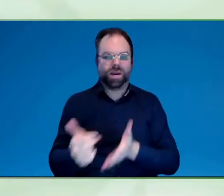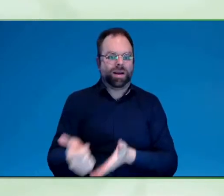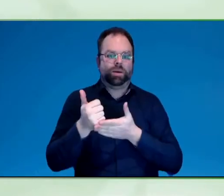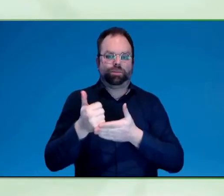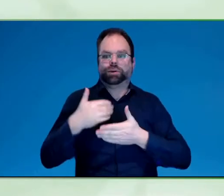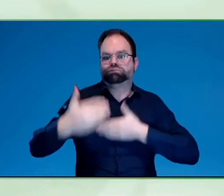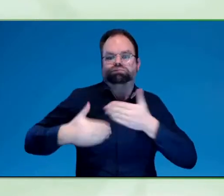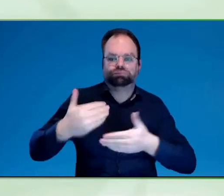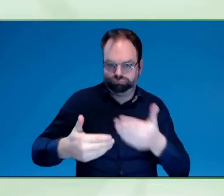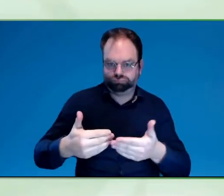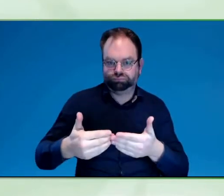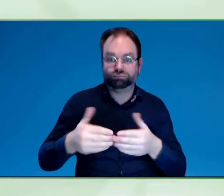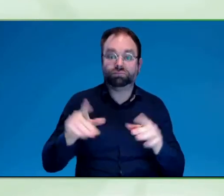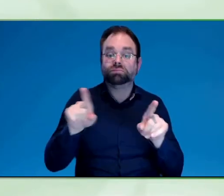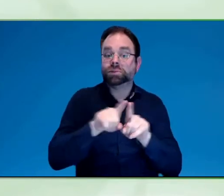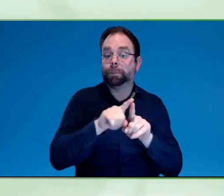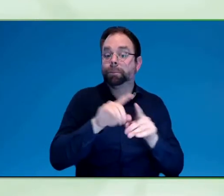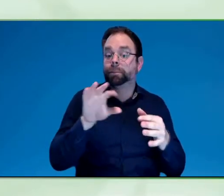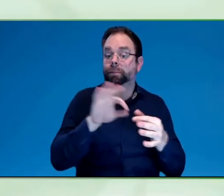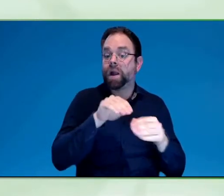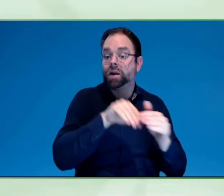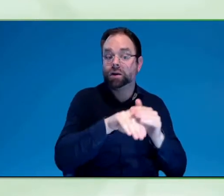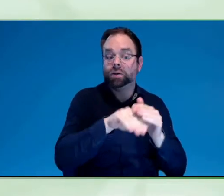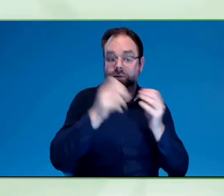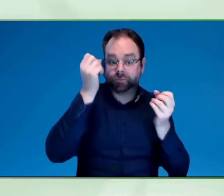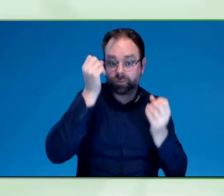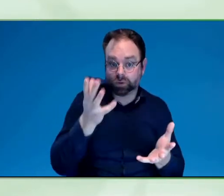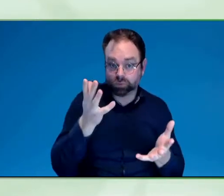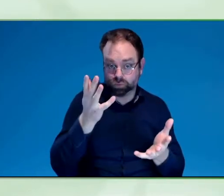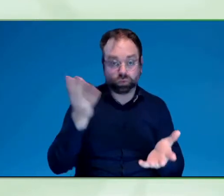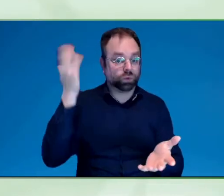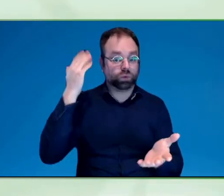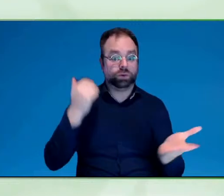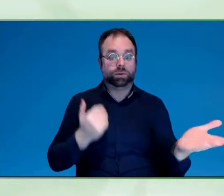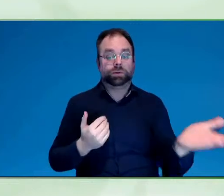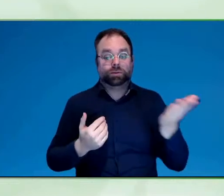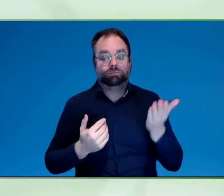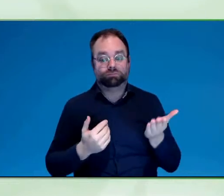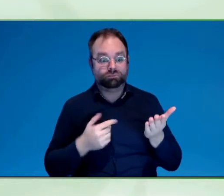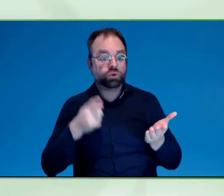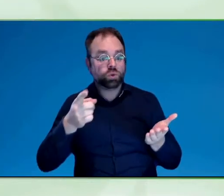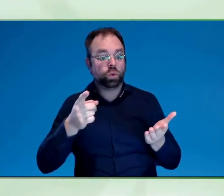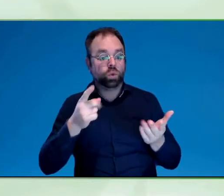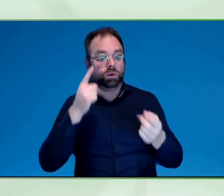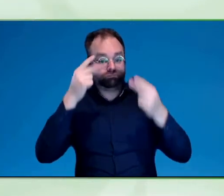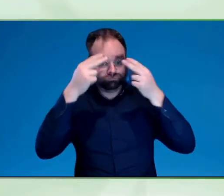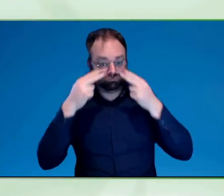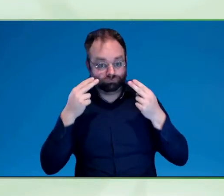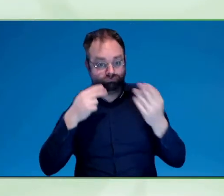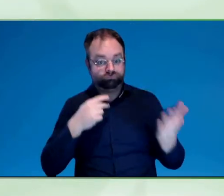We see EdTech as a very valuable component of education from many different people with